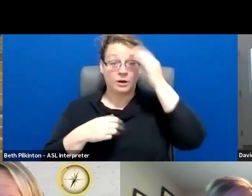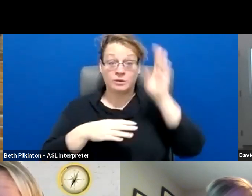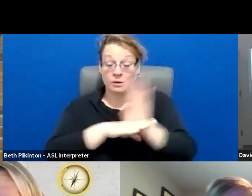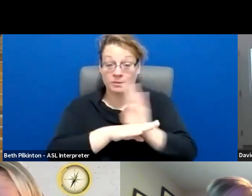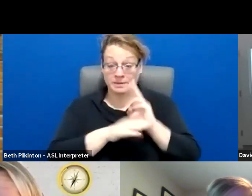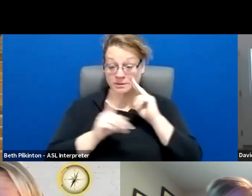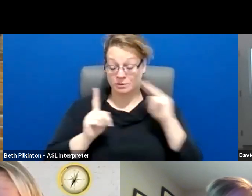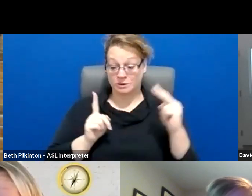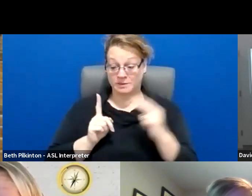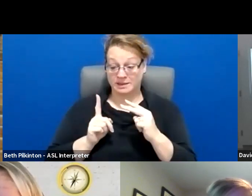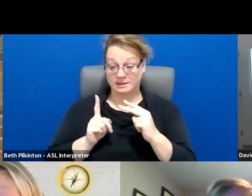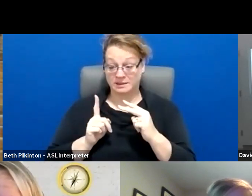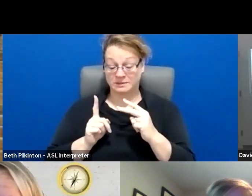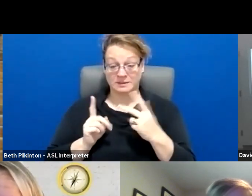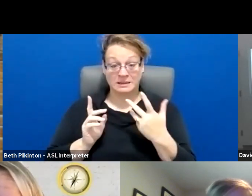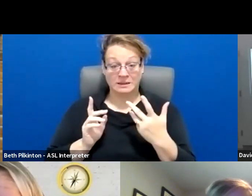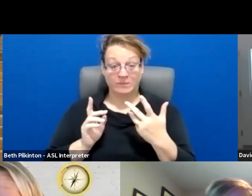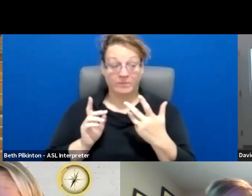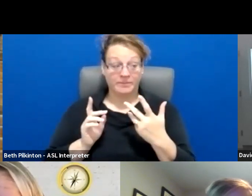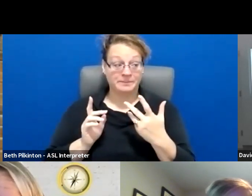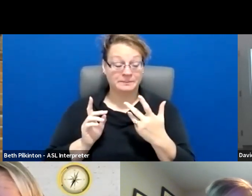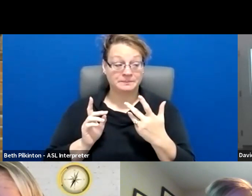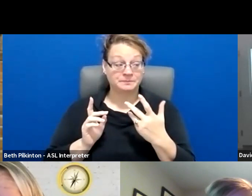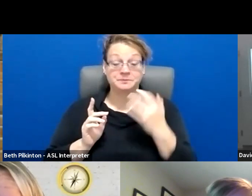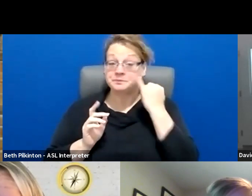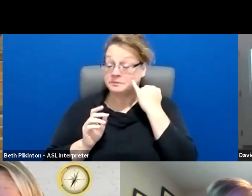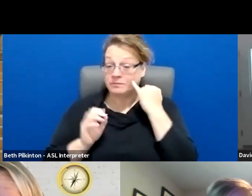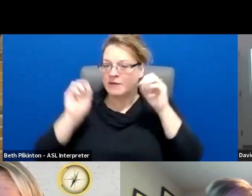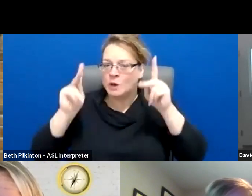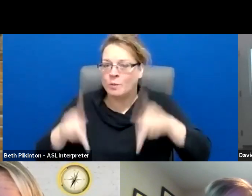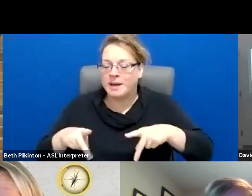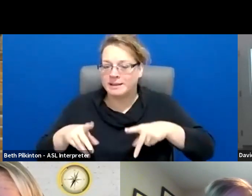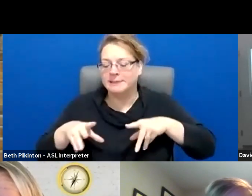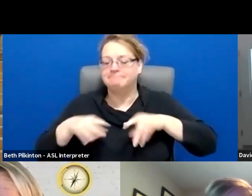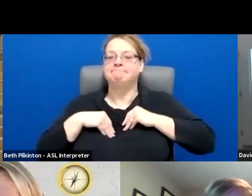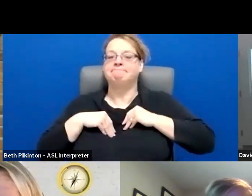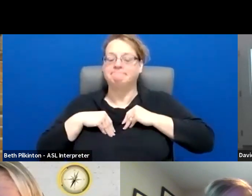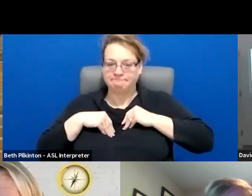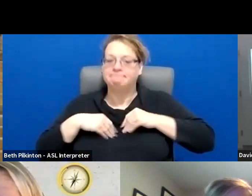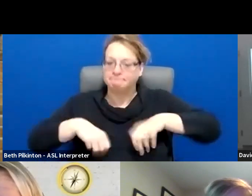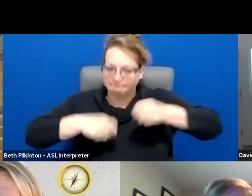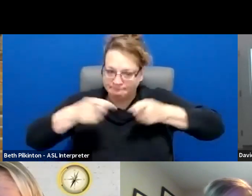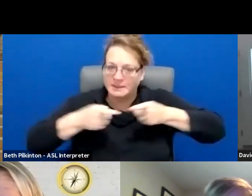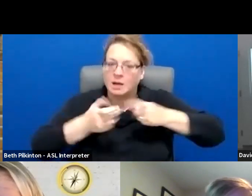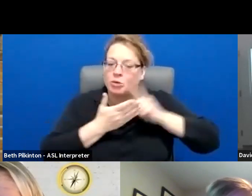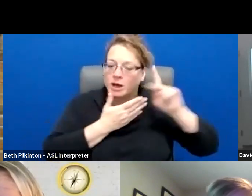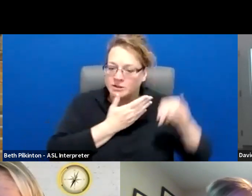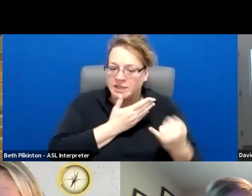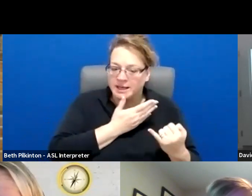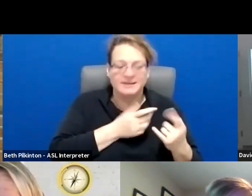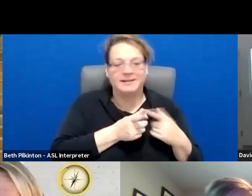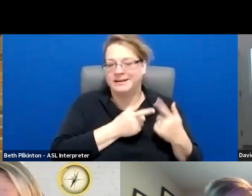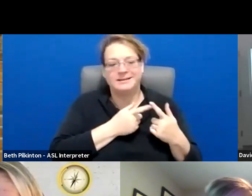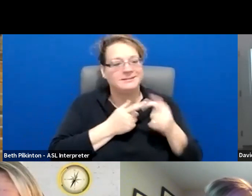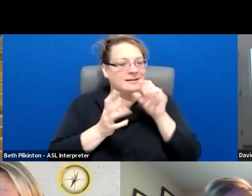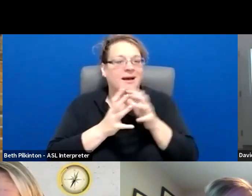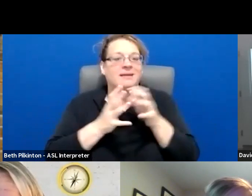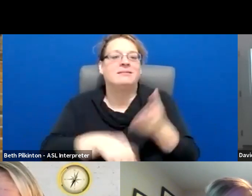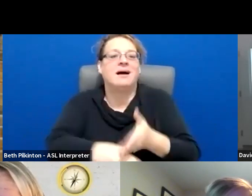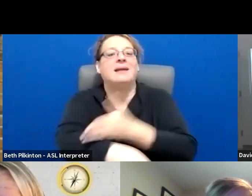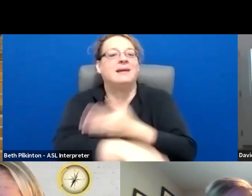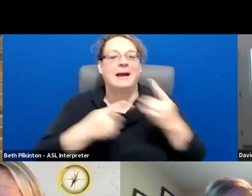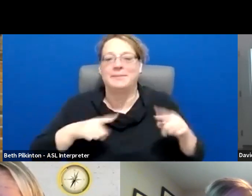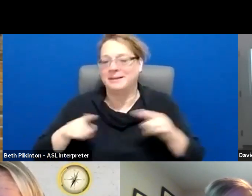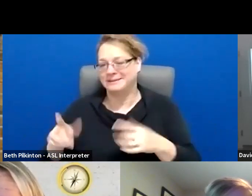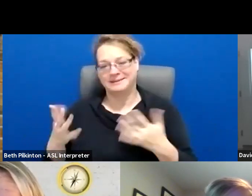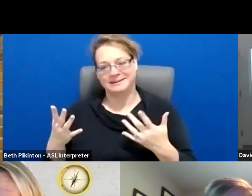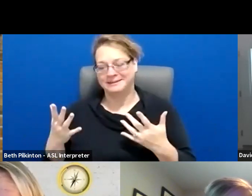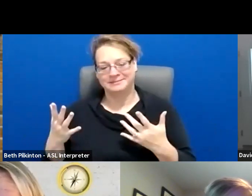Or effort within your organization.